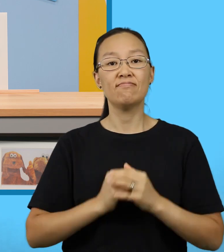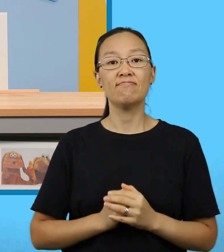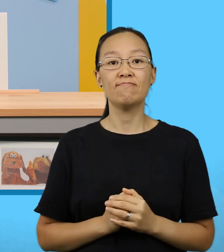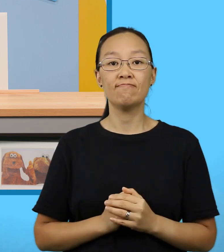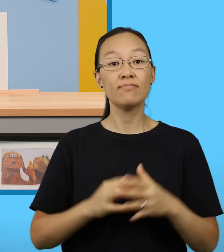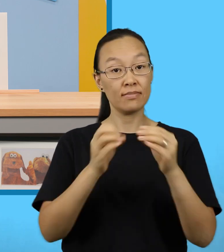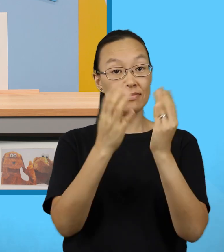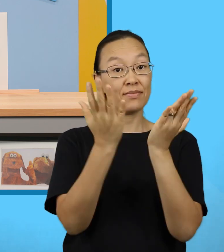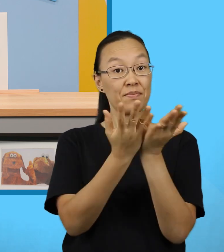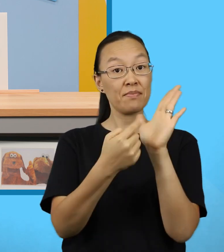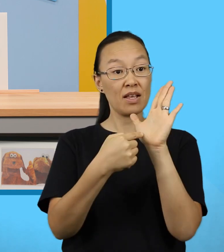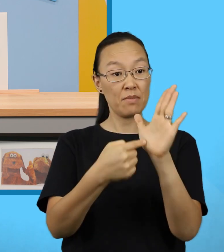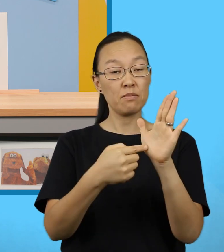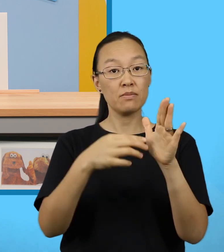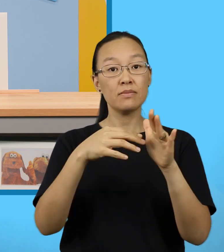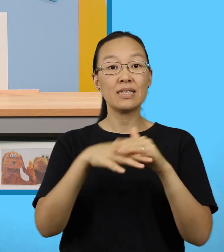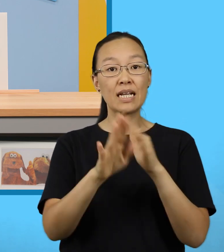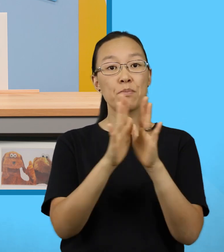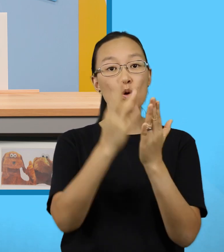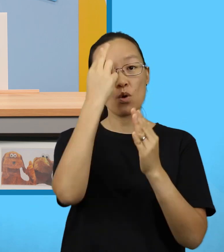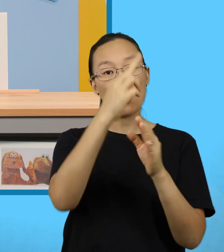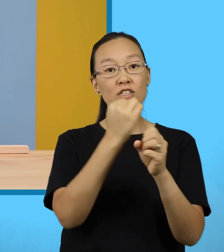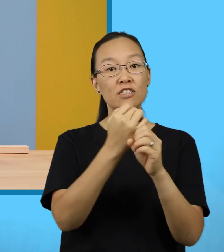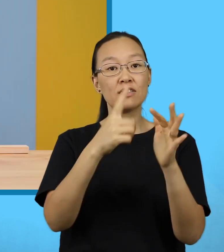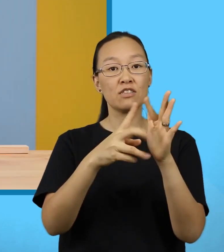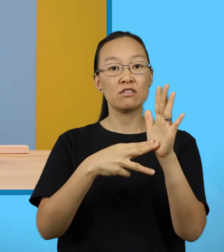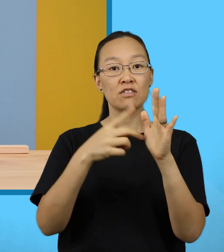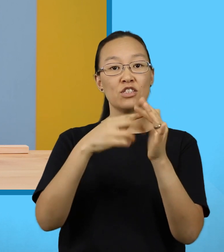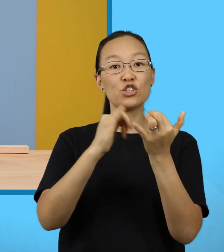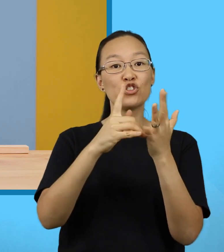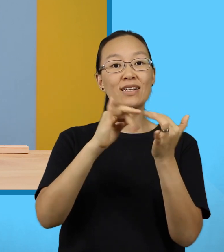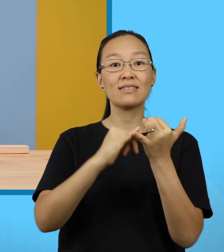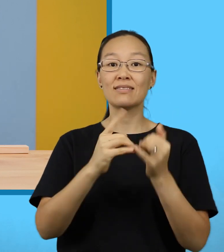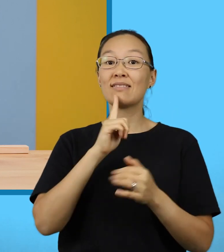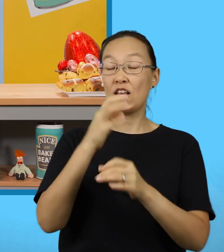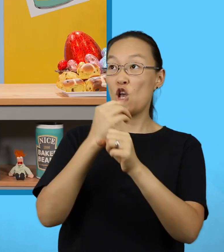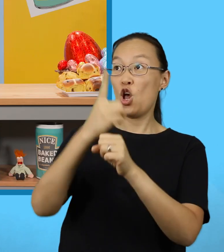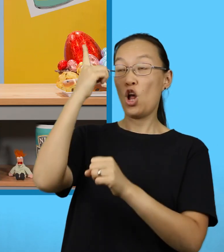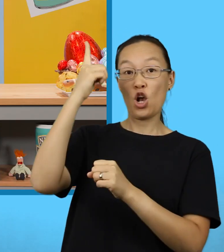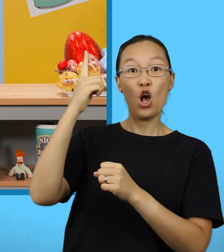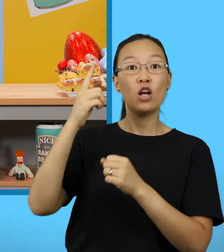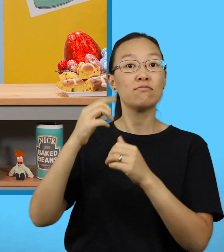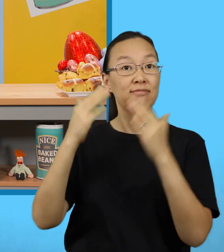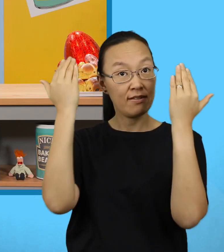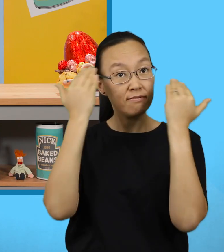And the Bible, in a book called Genesis, tells us that God is the all-fair judge of all the earth.